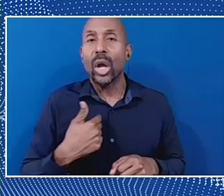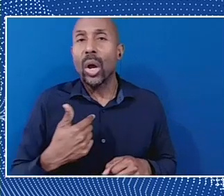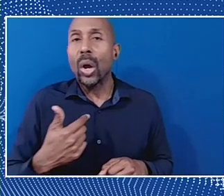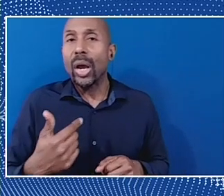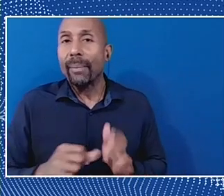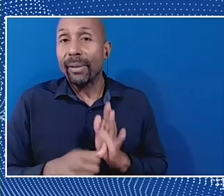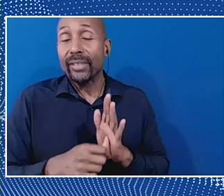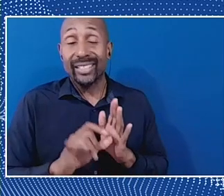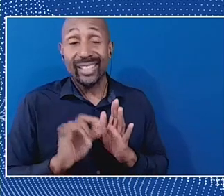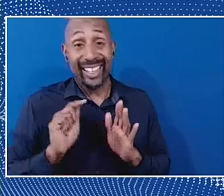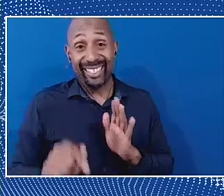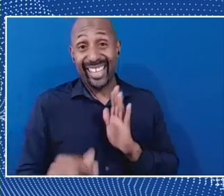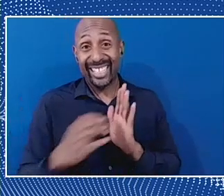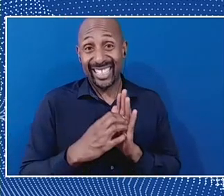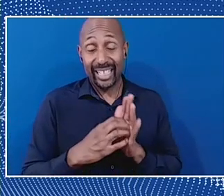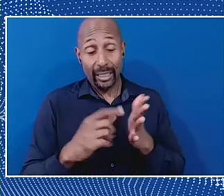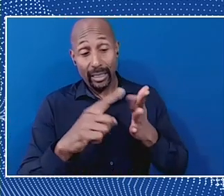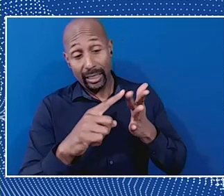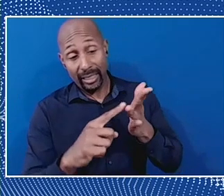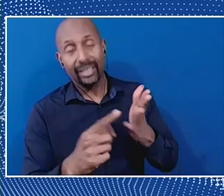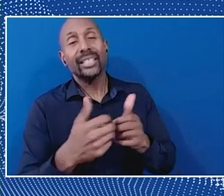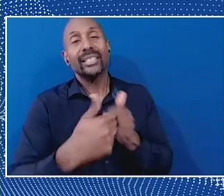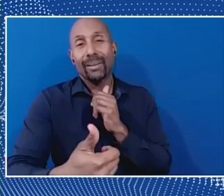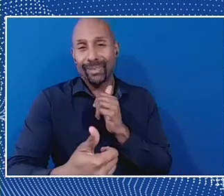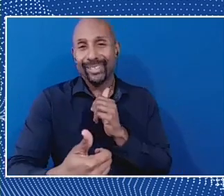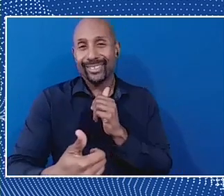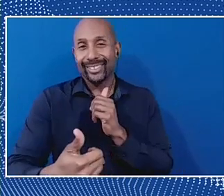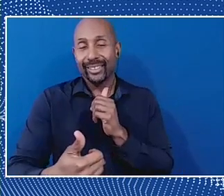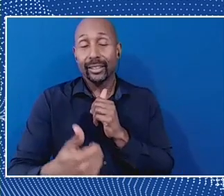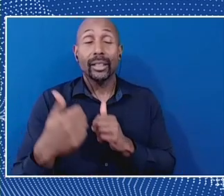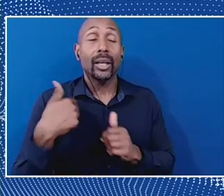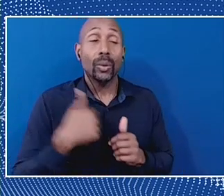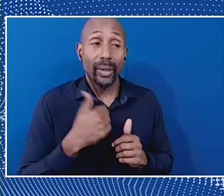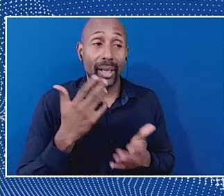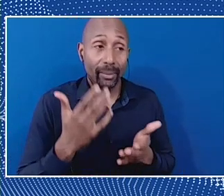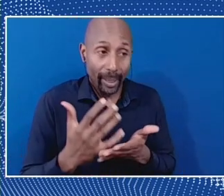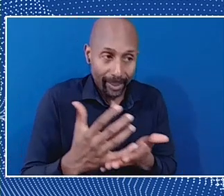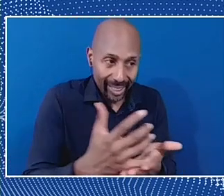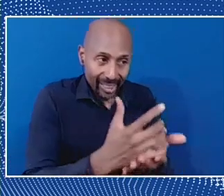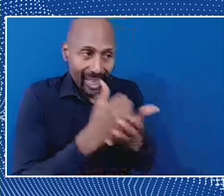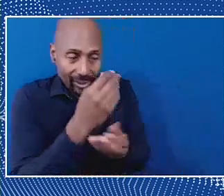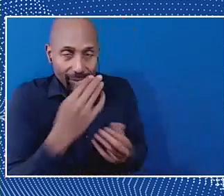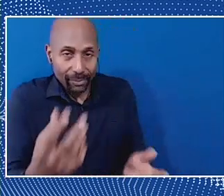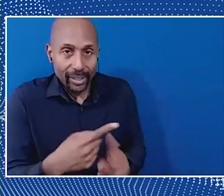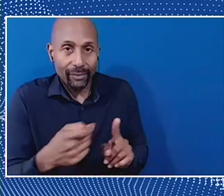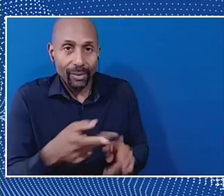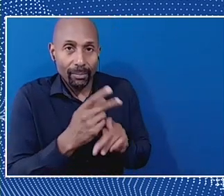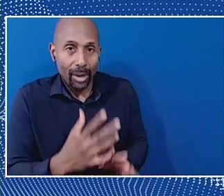glean information from the borrowers and from the information that's on our system for these respective borrowers.